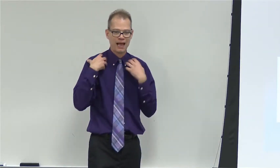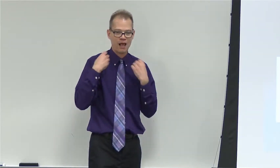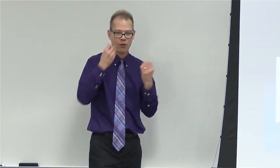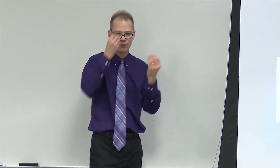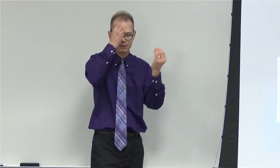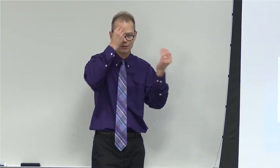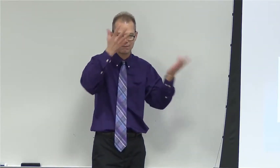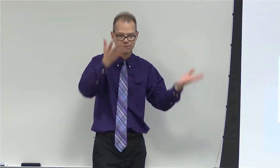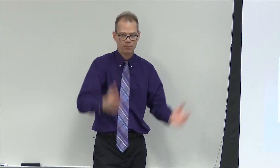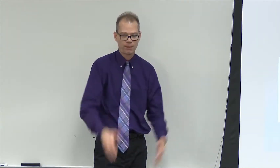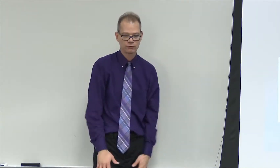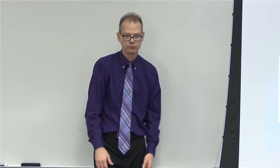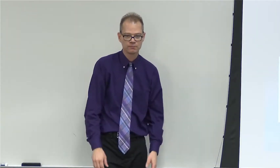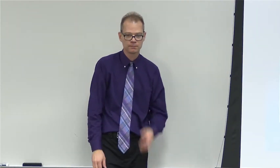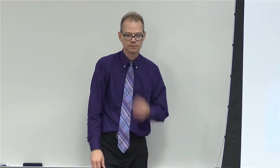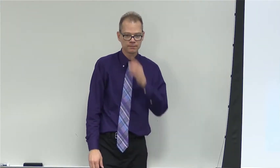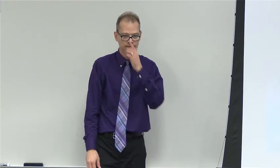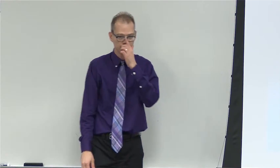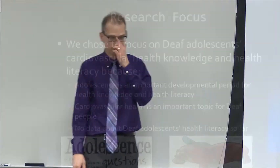to health-care information.